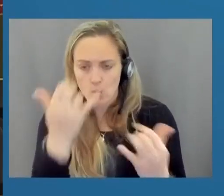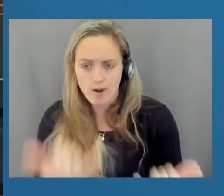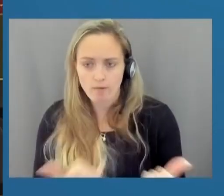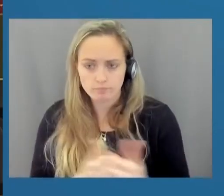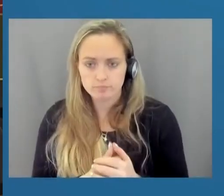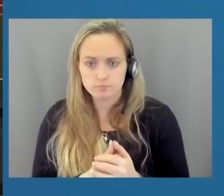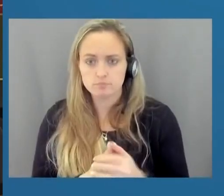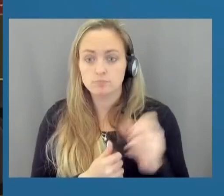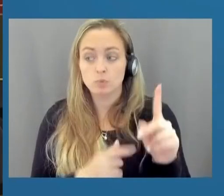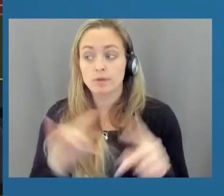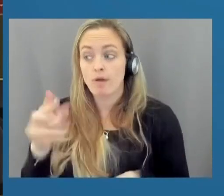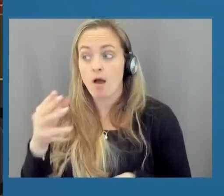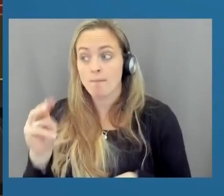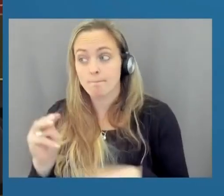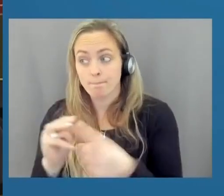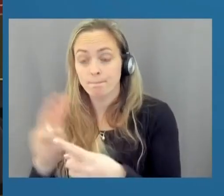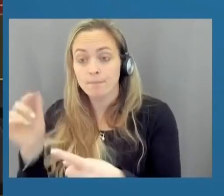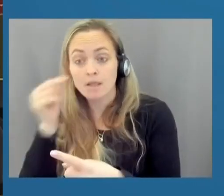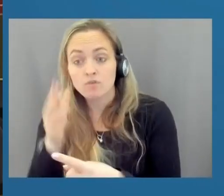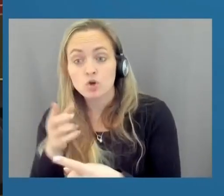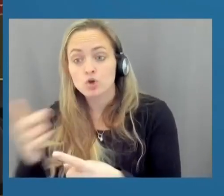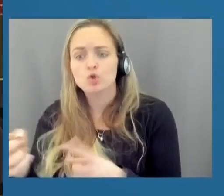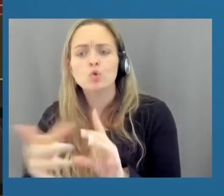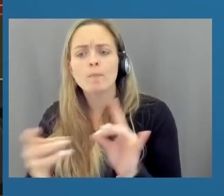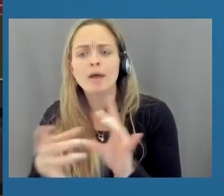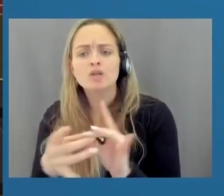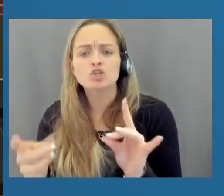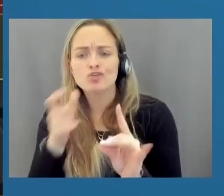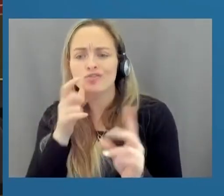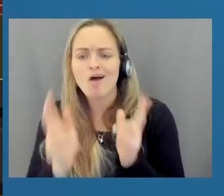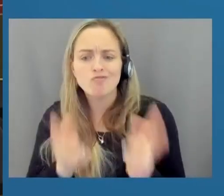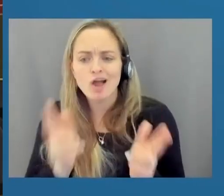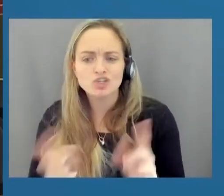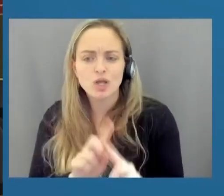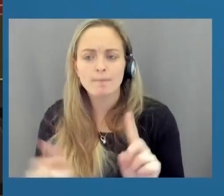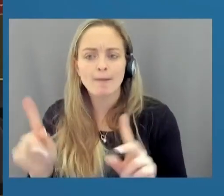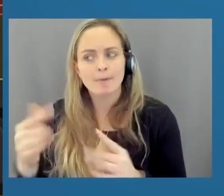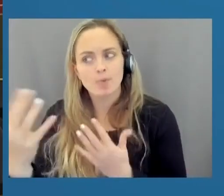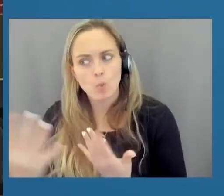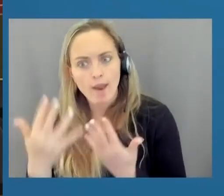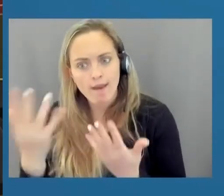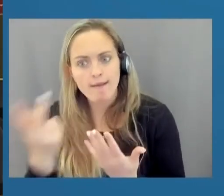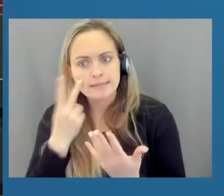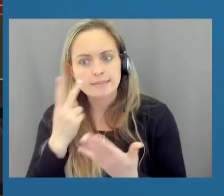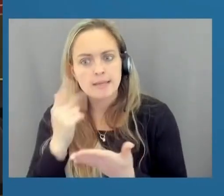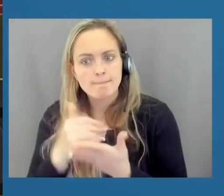Tom, Governor, uh, you mentioned you're not in a rush, but there are people waiting to see what the budget will be school districts,